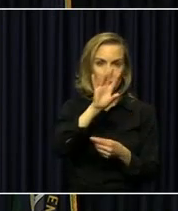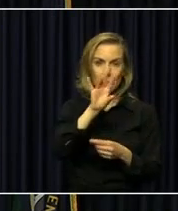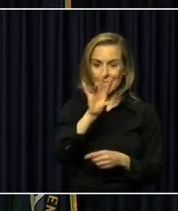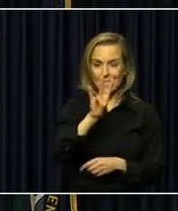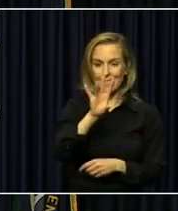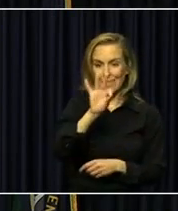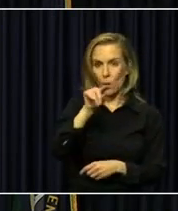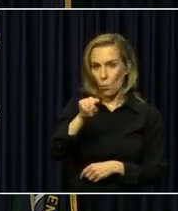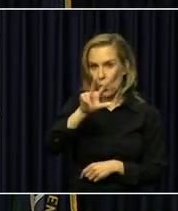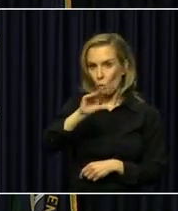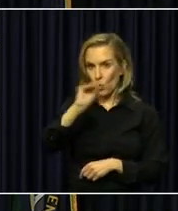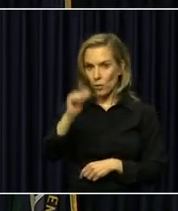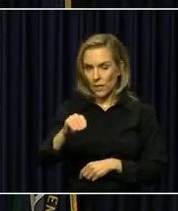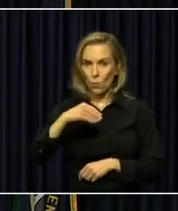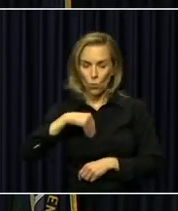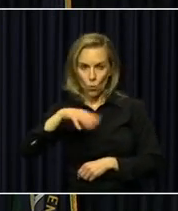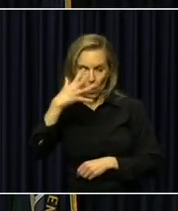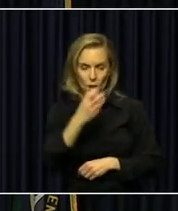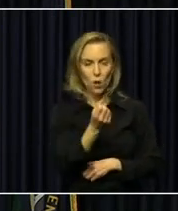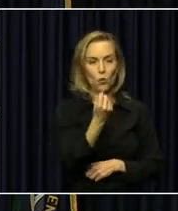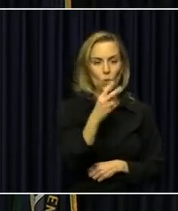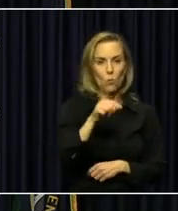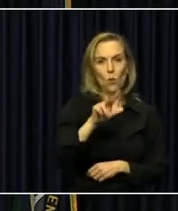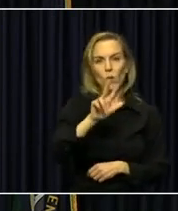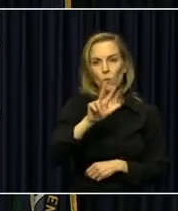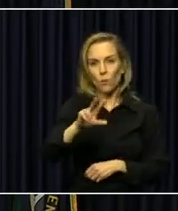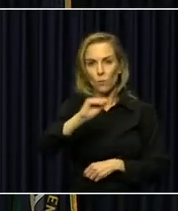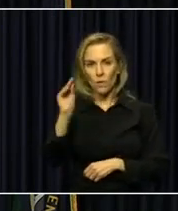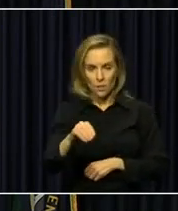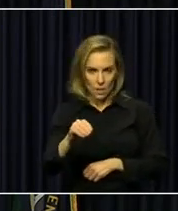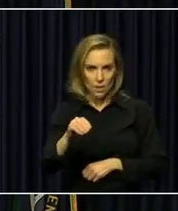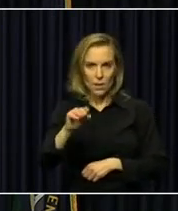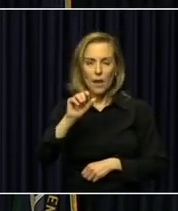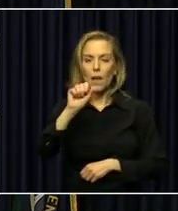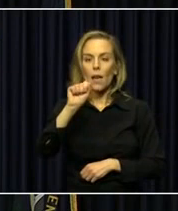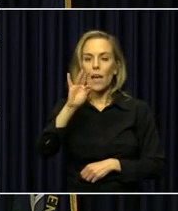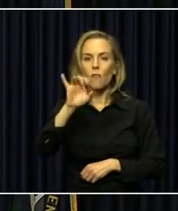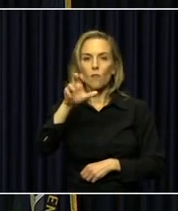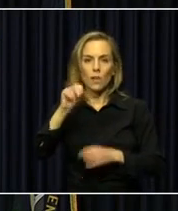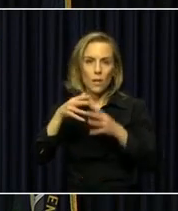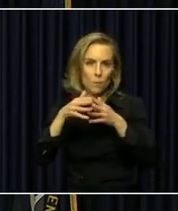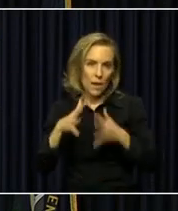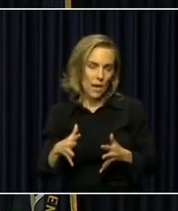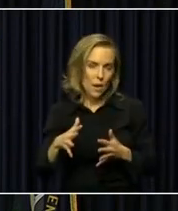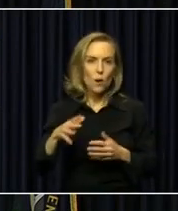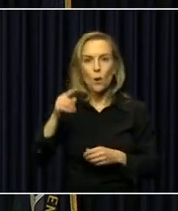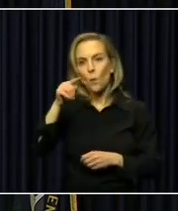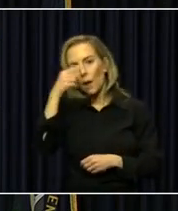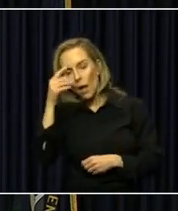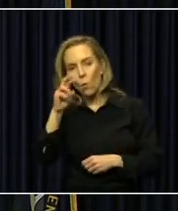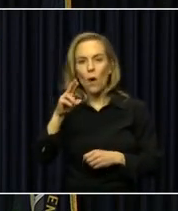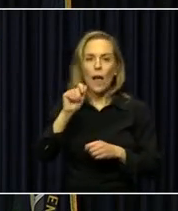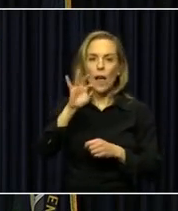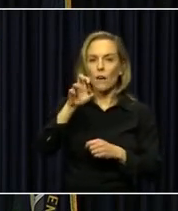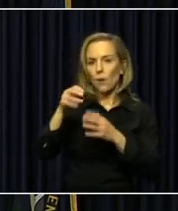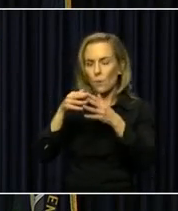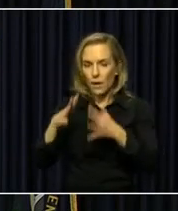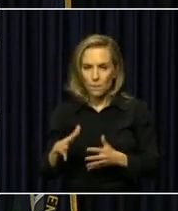AREAS THAT WE HAVE SHOWN YOU EVERY DAY WHERE WE HAVE HAD I. SOME REAL CONCERN.